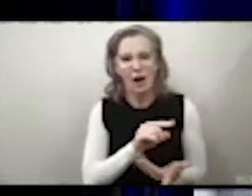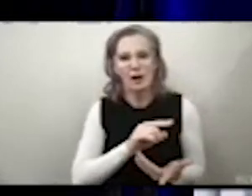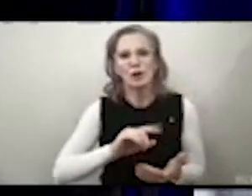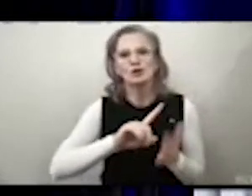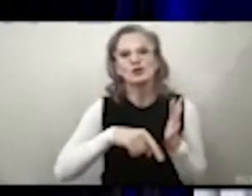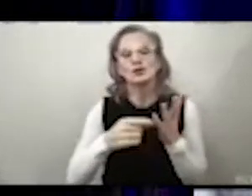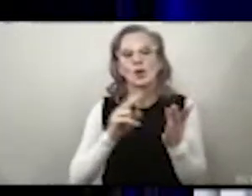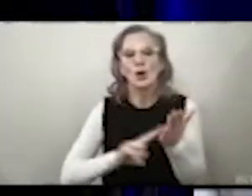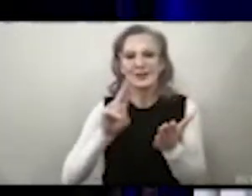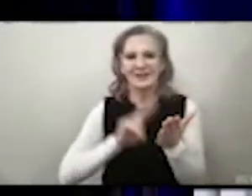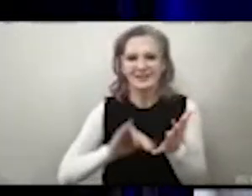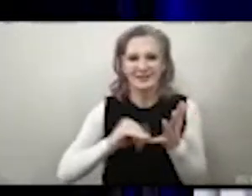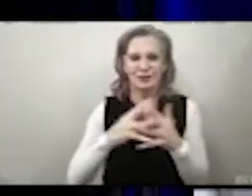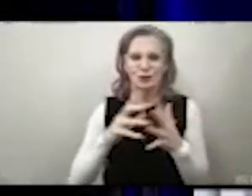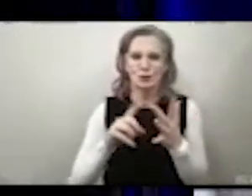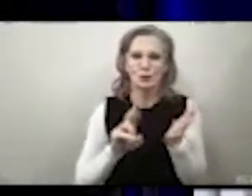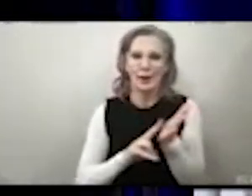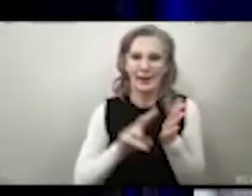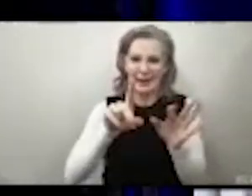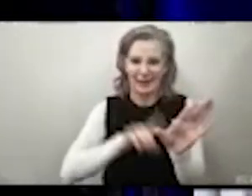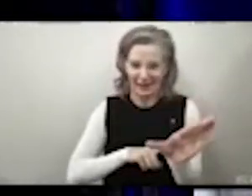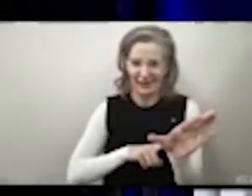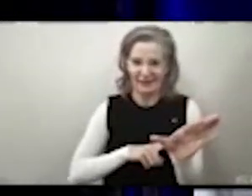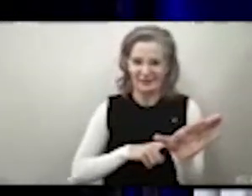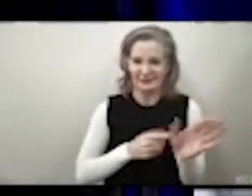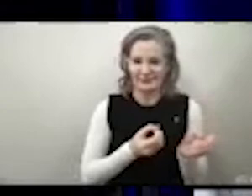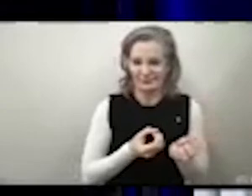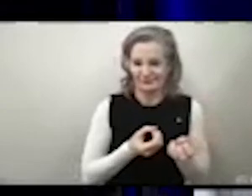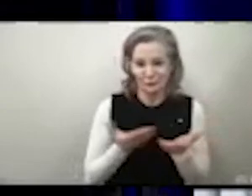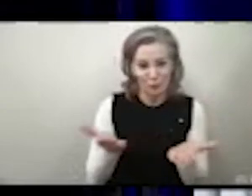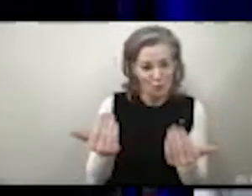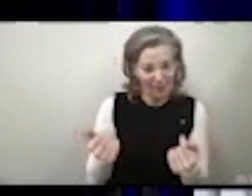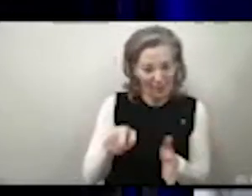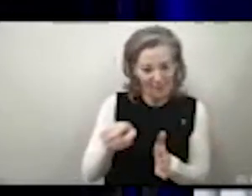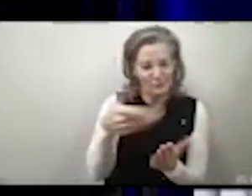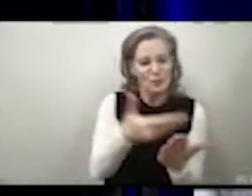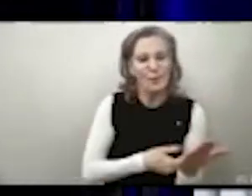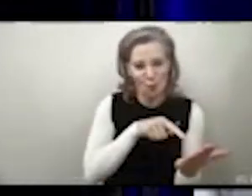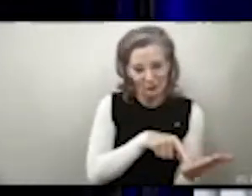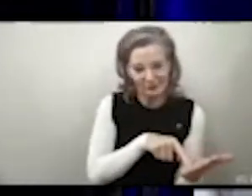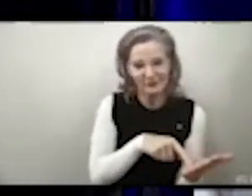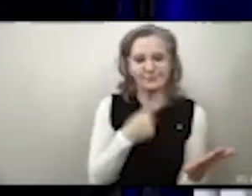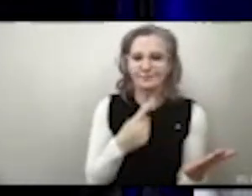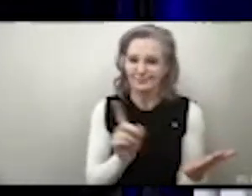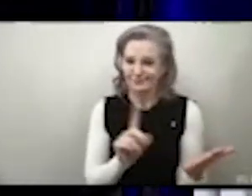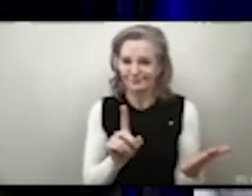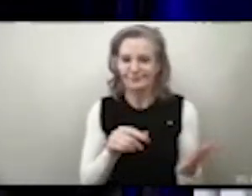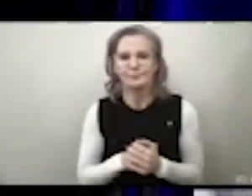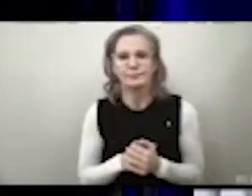words, welcoming the publication of this report for which we're very grateful. The Scottish government, he says, values the work of the RSE as Scotland's